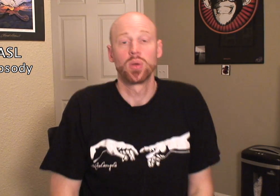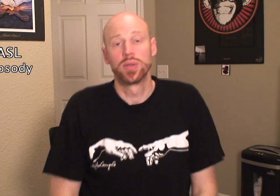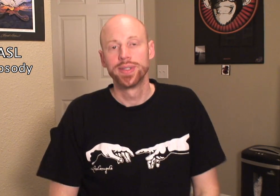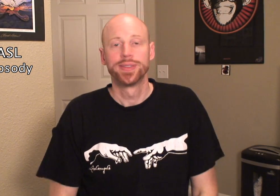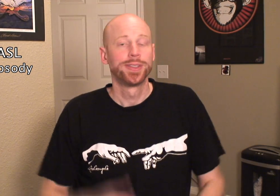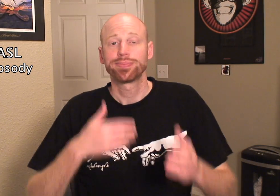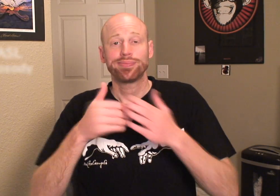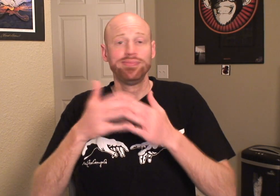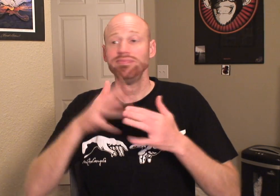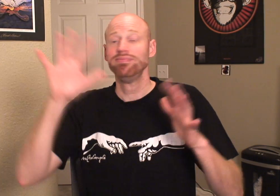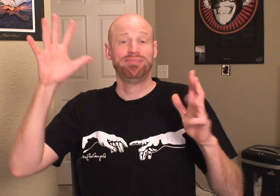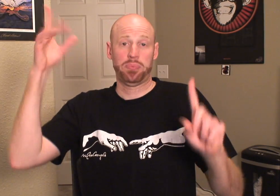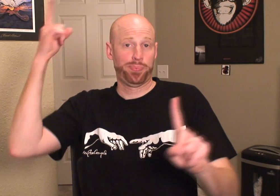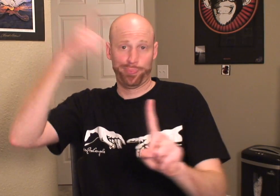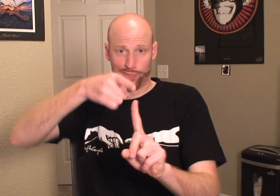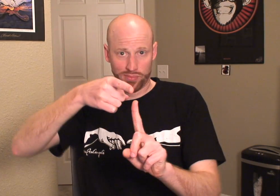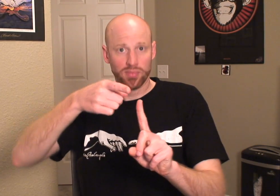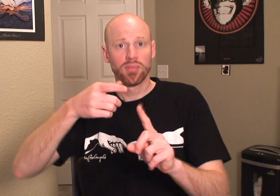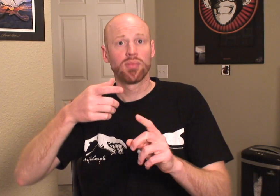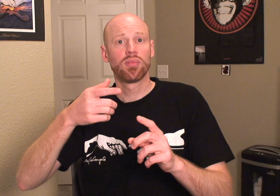At any rate, here's what you can take away from all this: